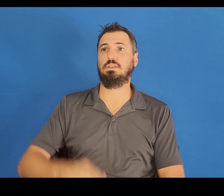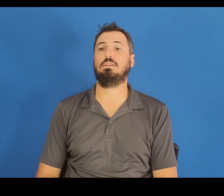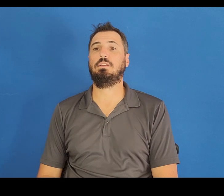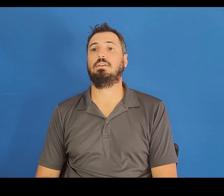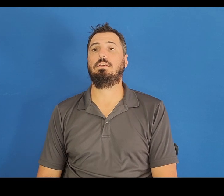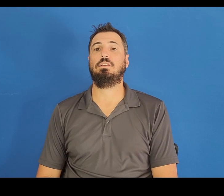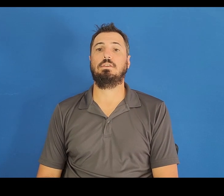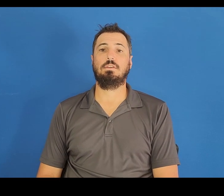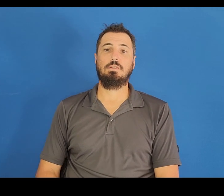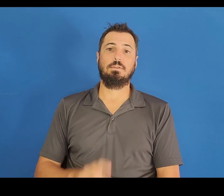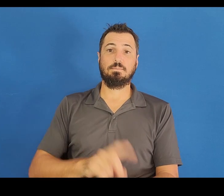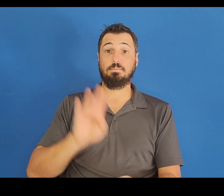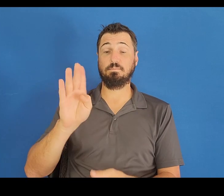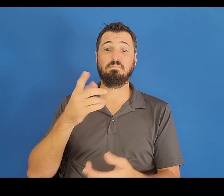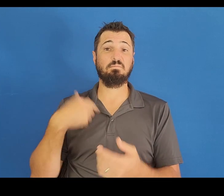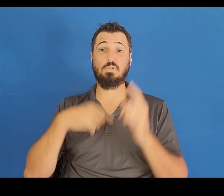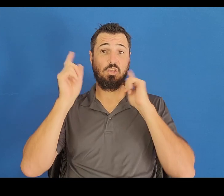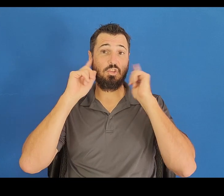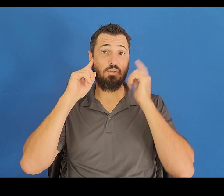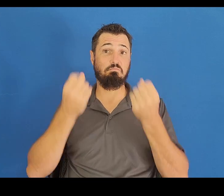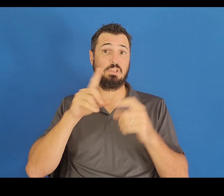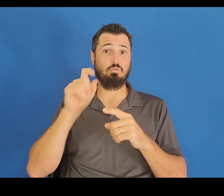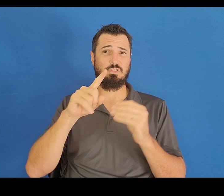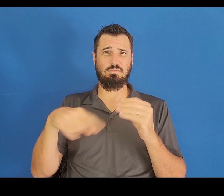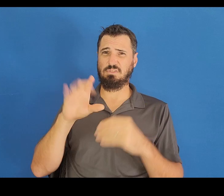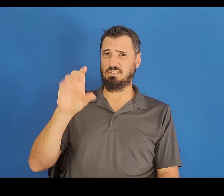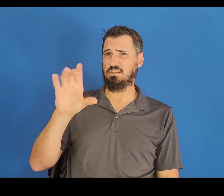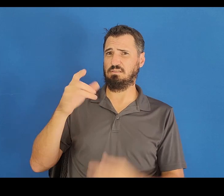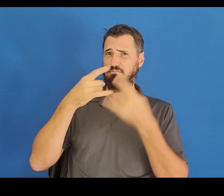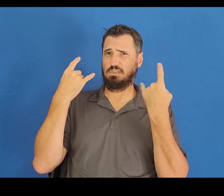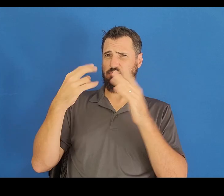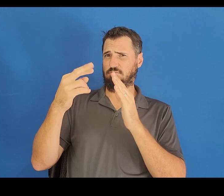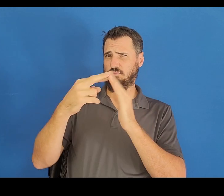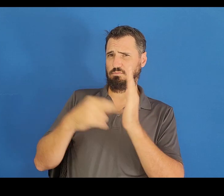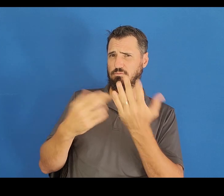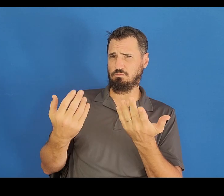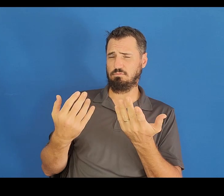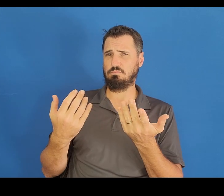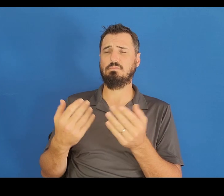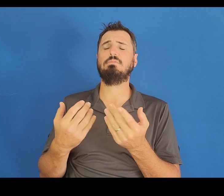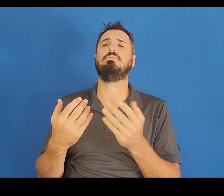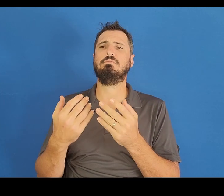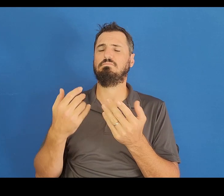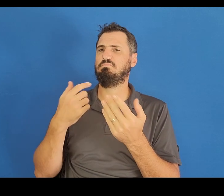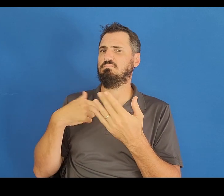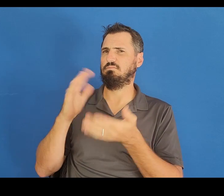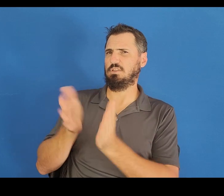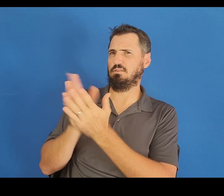Dr. B, we’re getting lots of questions about the CDC’s mask guidance, so I’ll turn it over to you for more